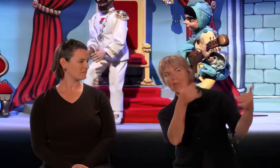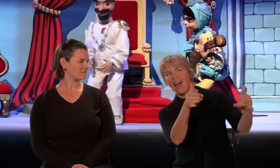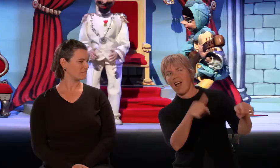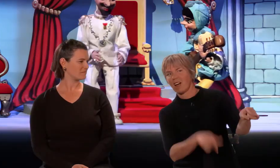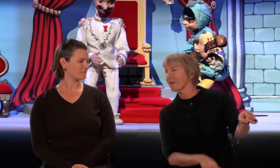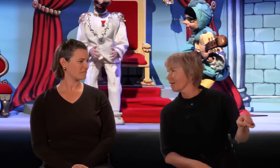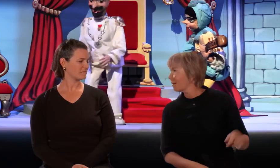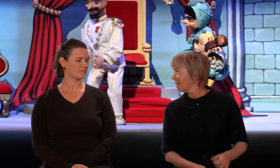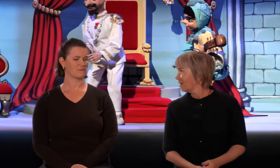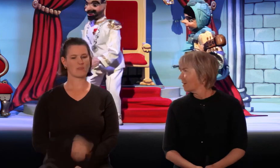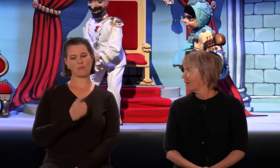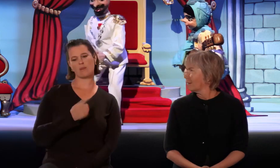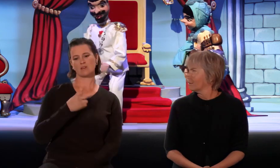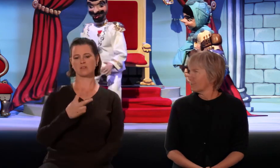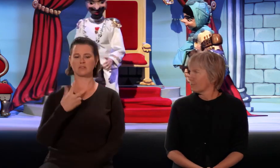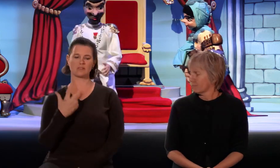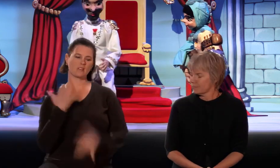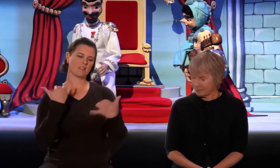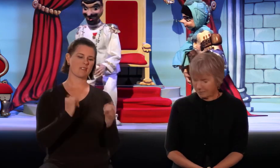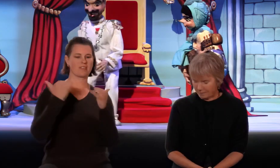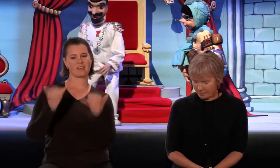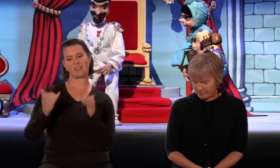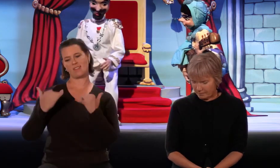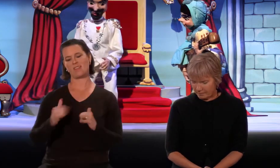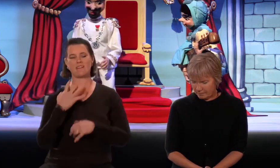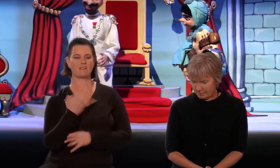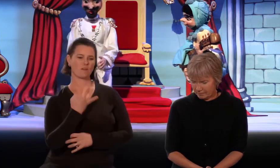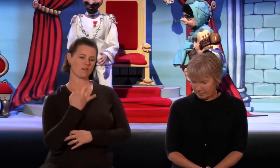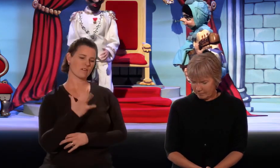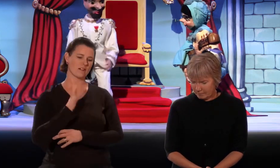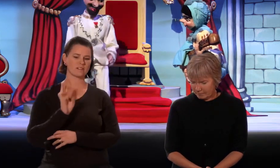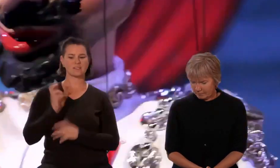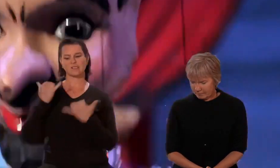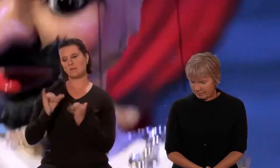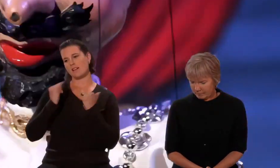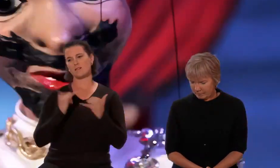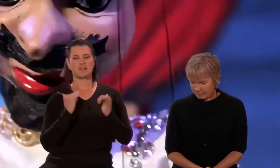[Lenore] (offstage) 1, 2, 3, a-looey, looey, looey. 4, 5, 6, a-looey, looey, looey.